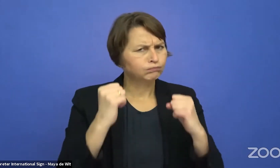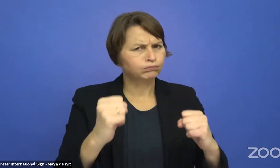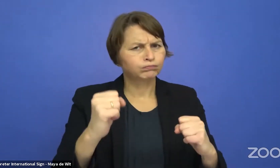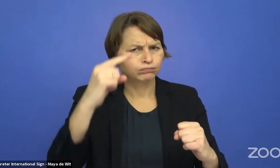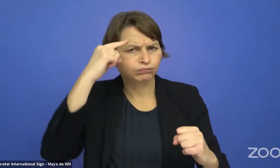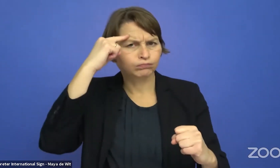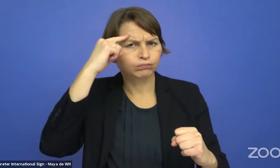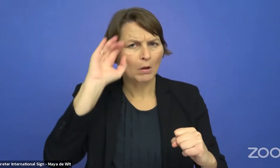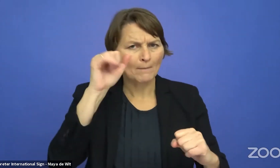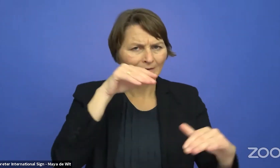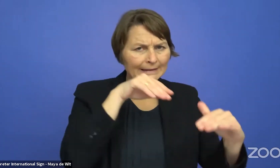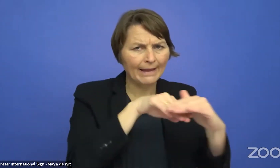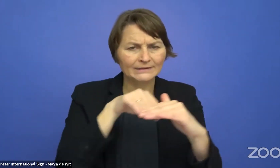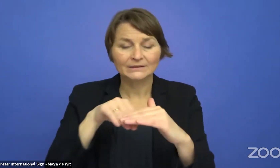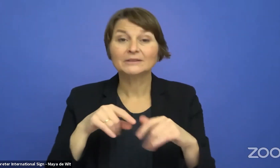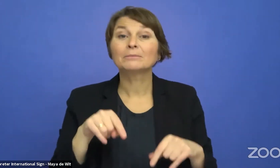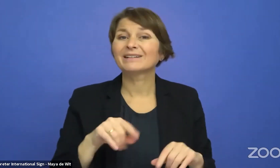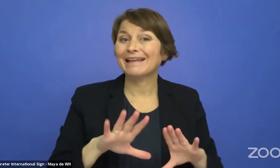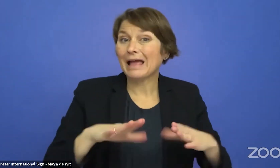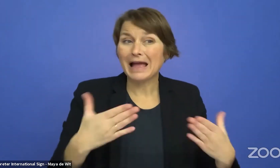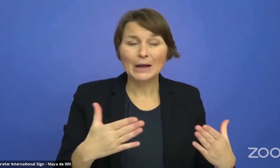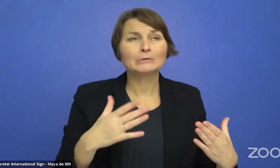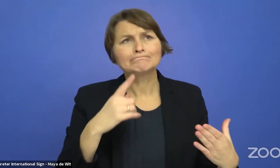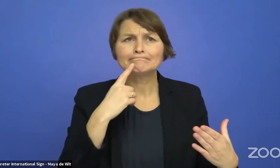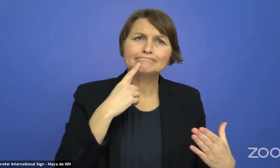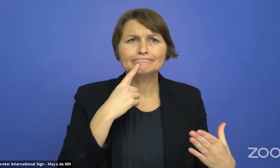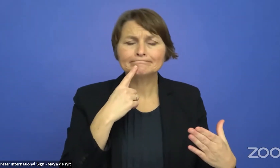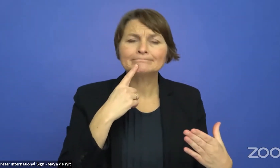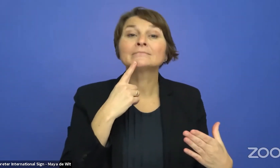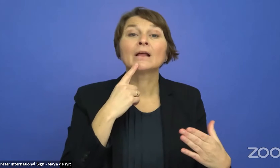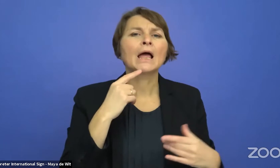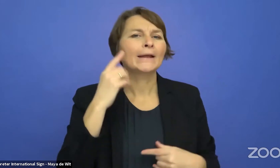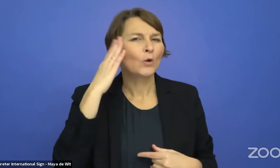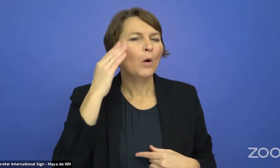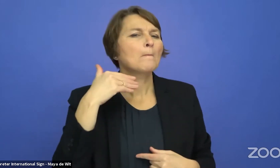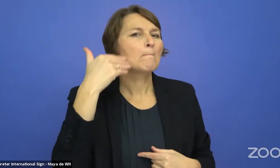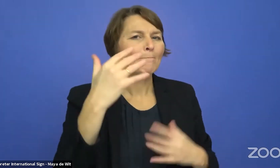determined by what audience you're going to be able to speak to in that funding. So for example